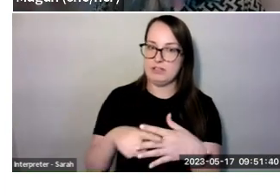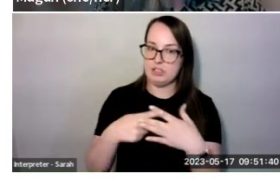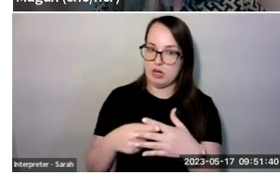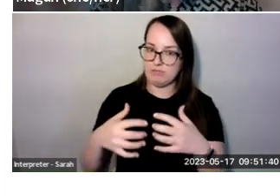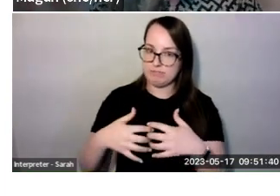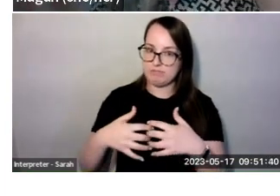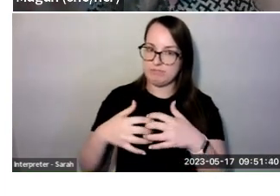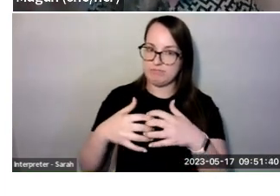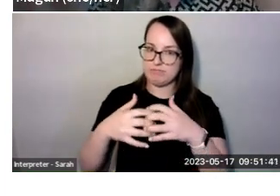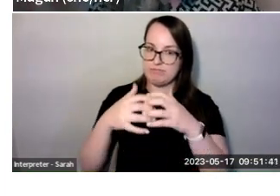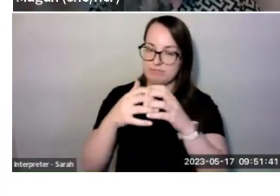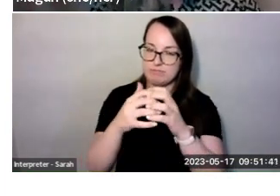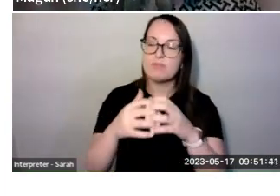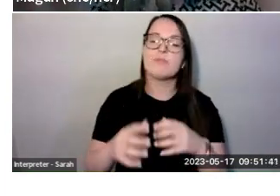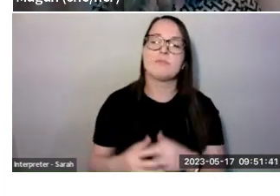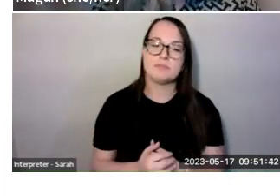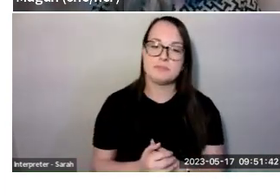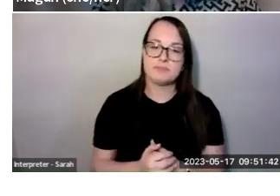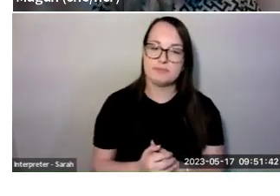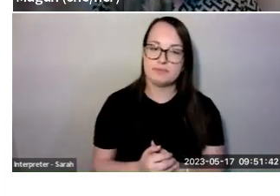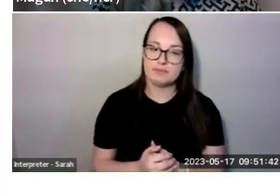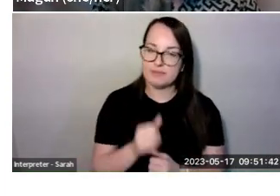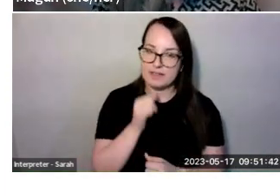for about five years.